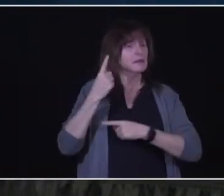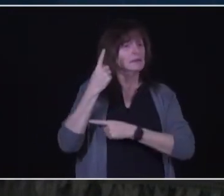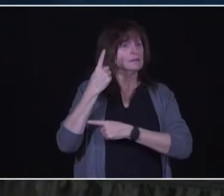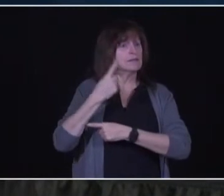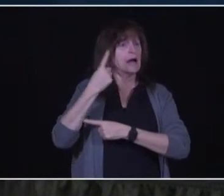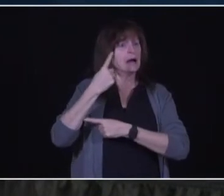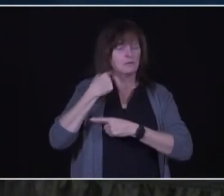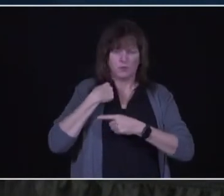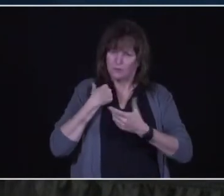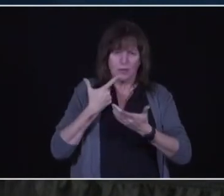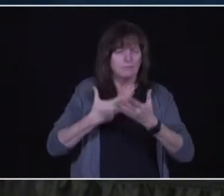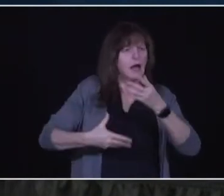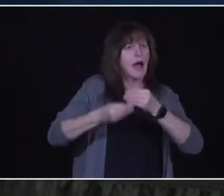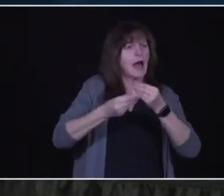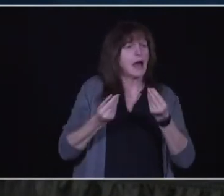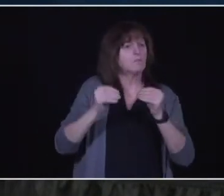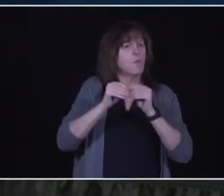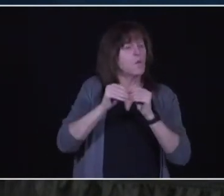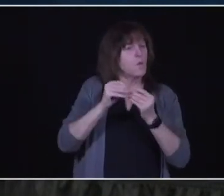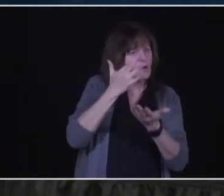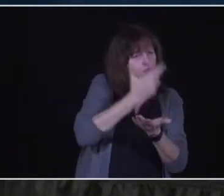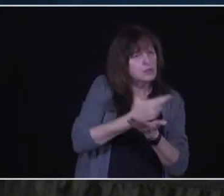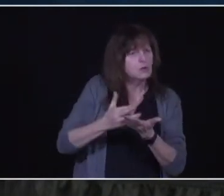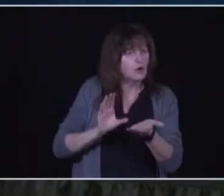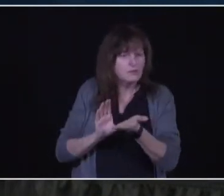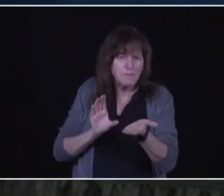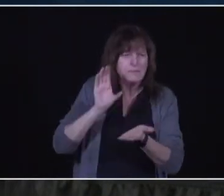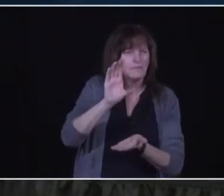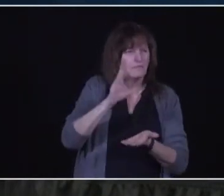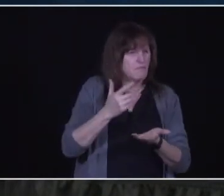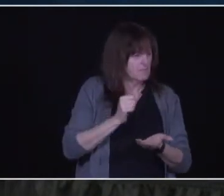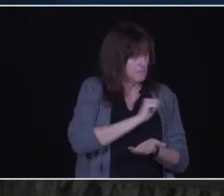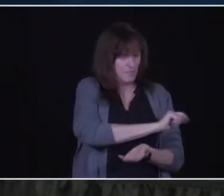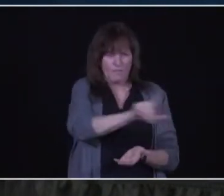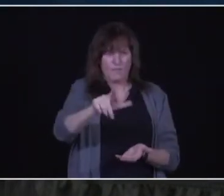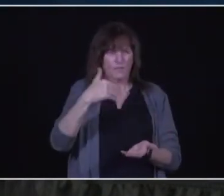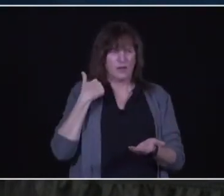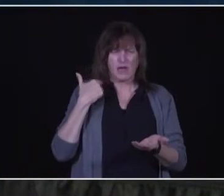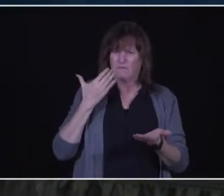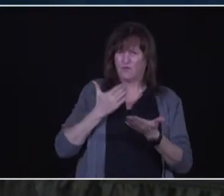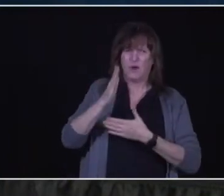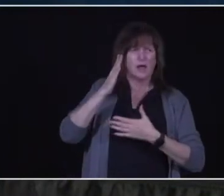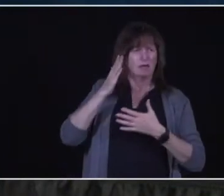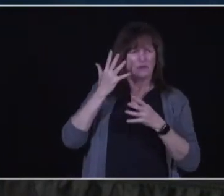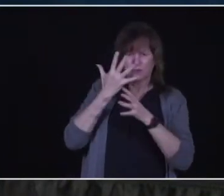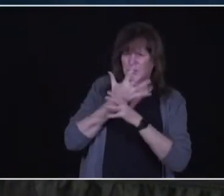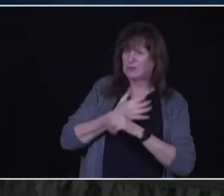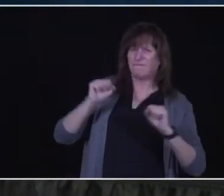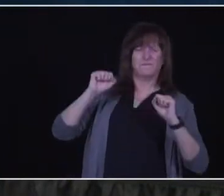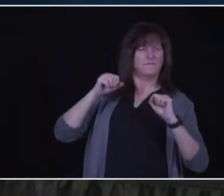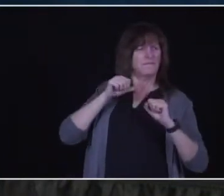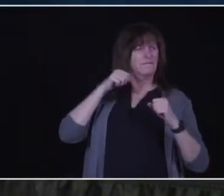Everyone deserves freedom from exploitation, fear and violence. And our government will not rest until traffickers are off our streets.